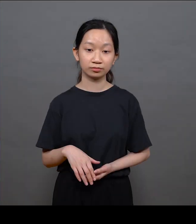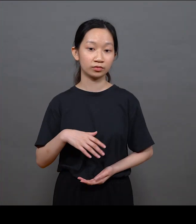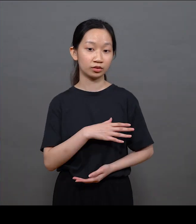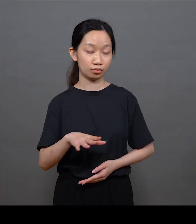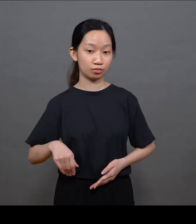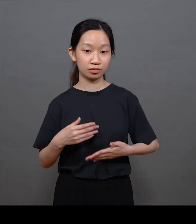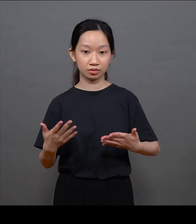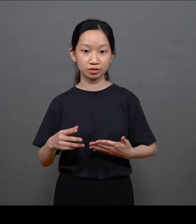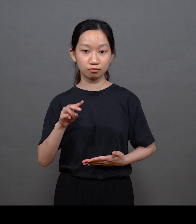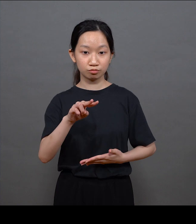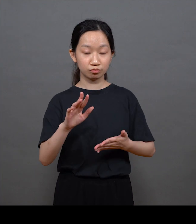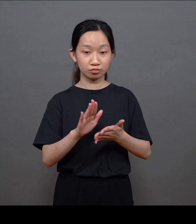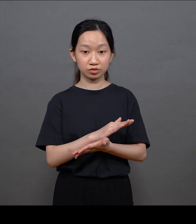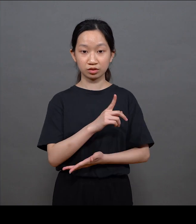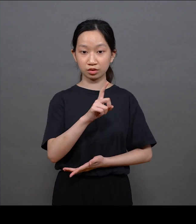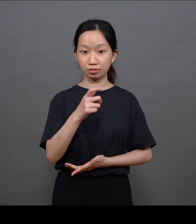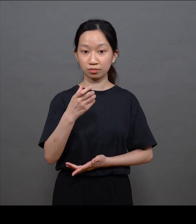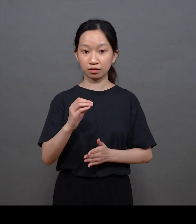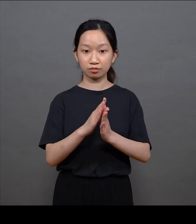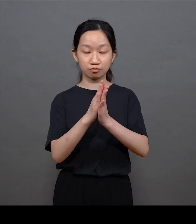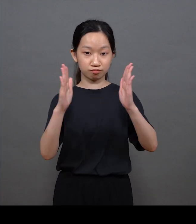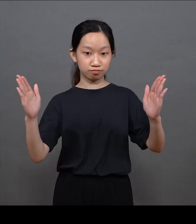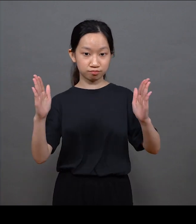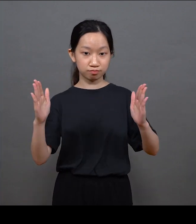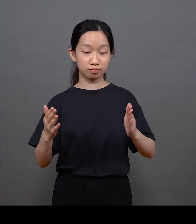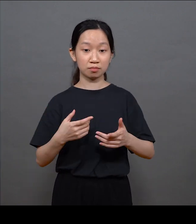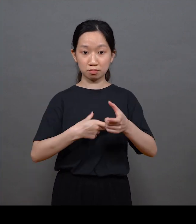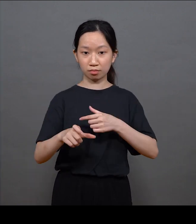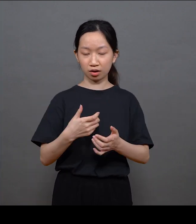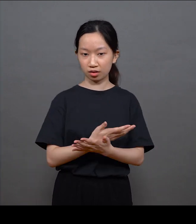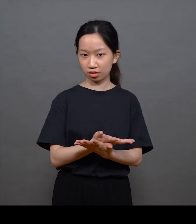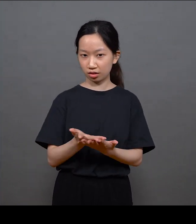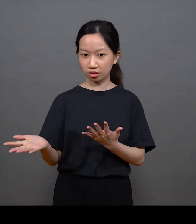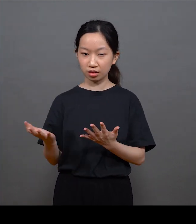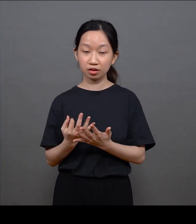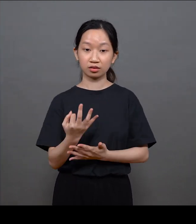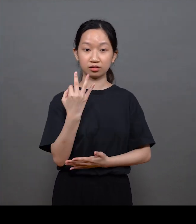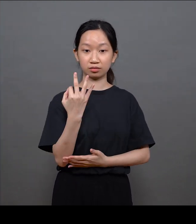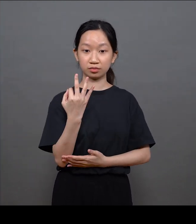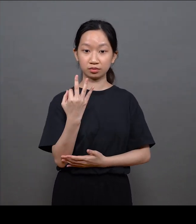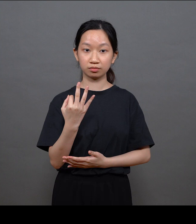So, we're here now looking at some other products from exactly the same time, more or less the late 1980s